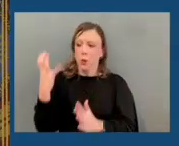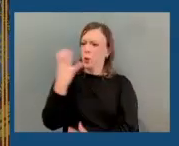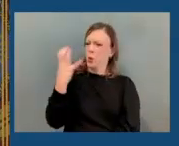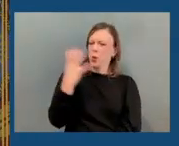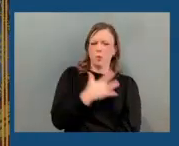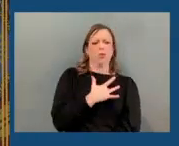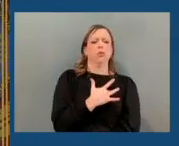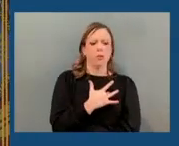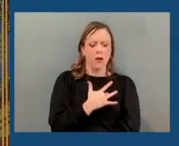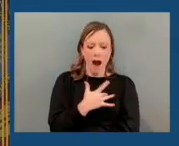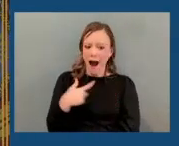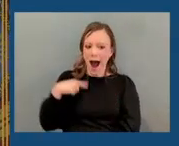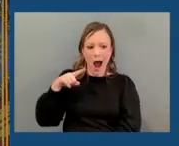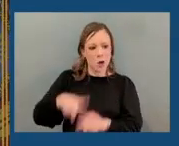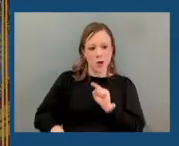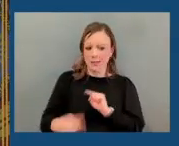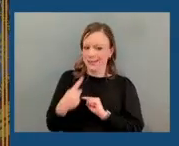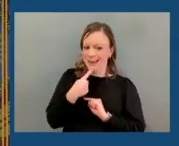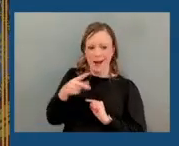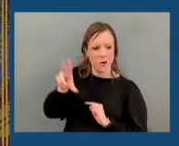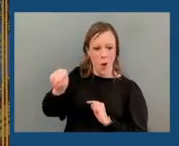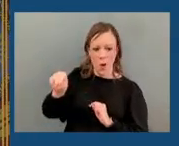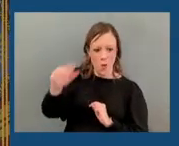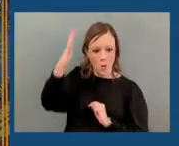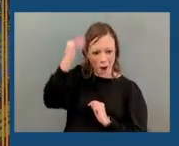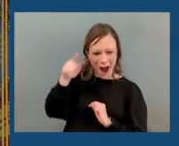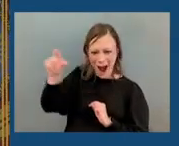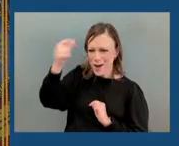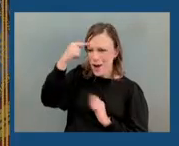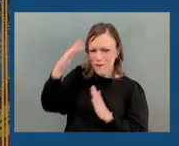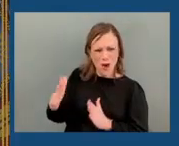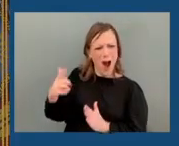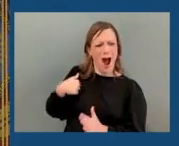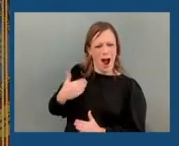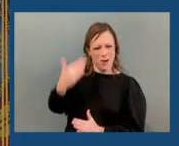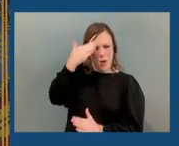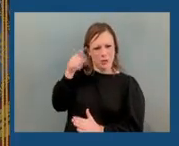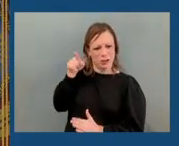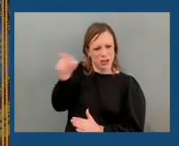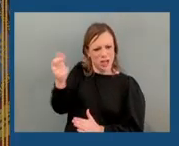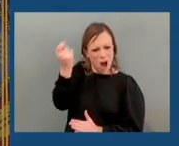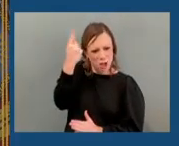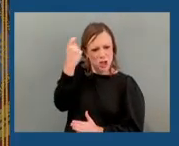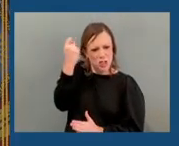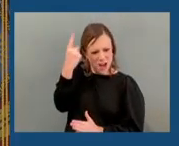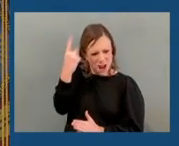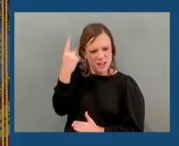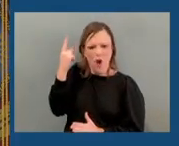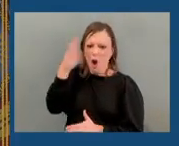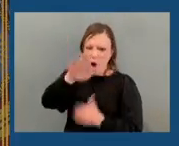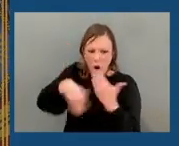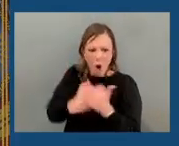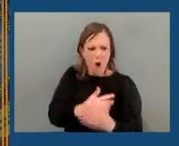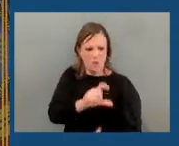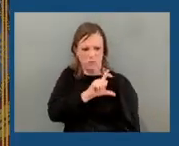She understands that the troopers have an incredibly tough job to do. And I certainly know how tough that job is.